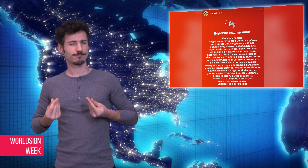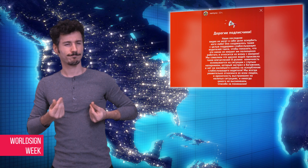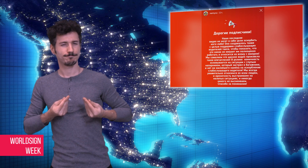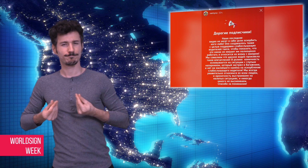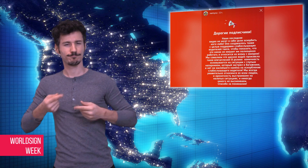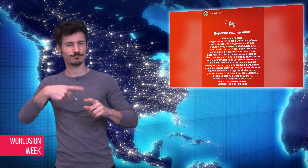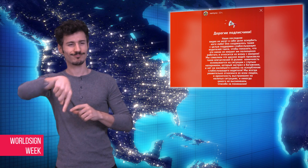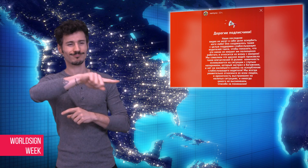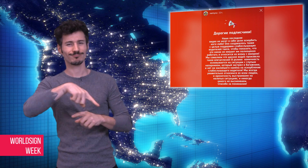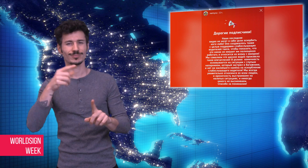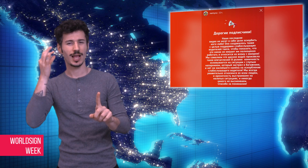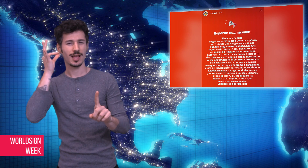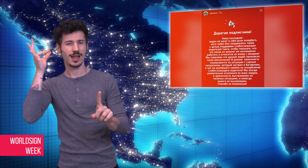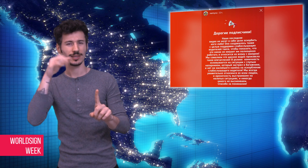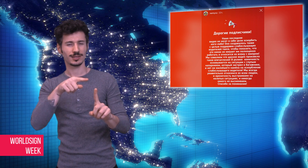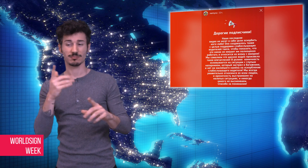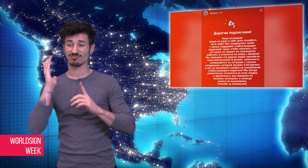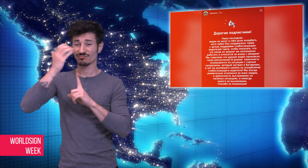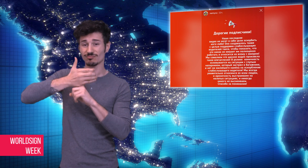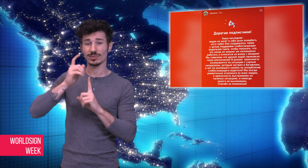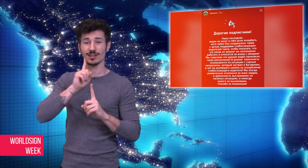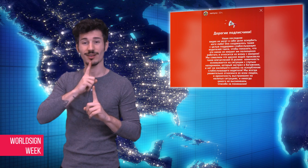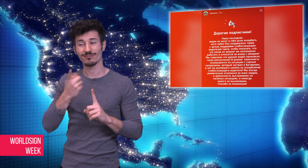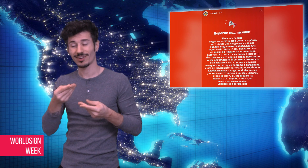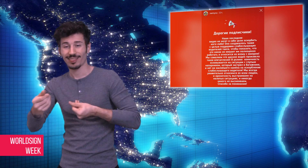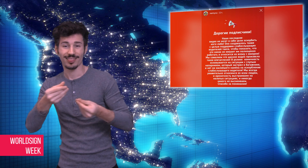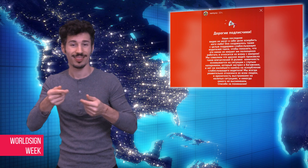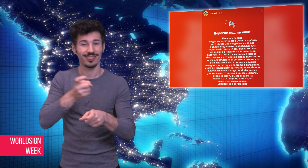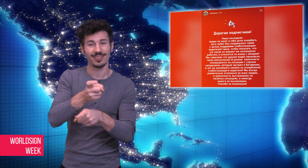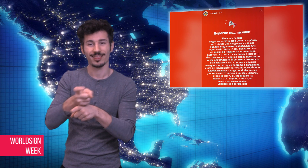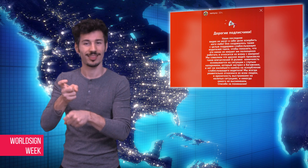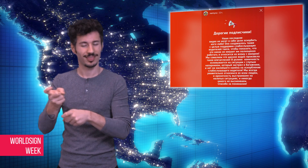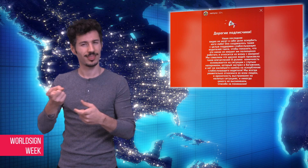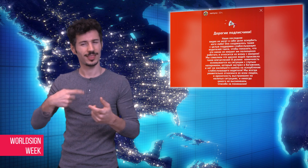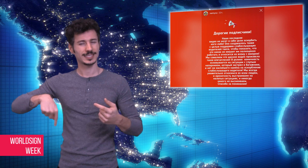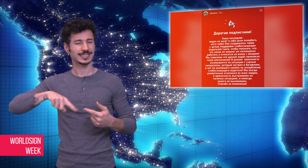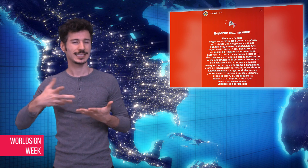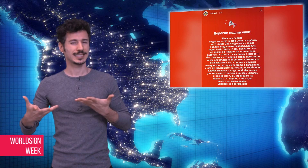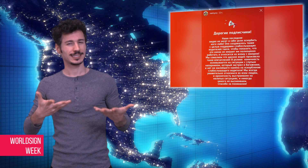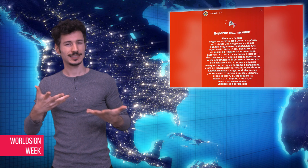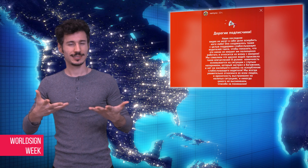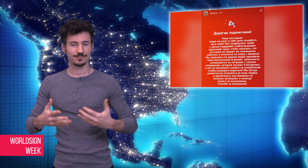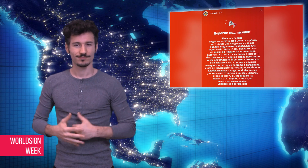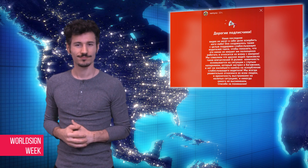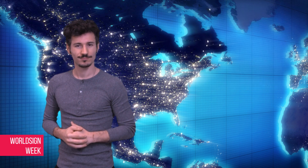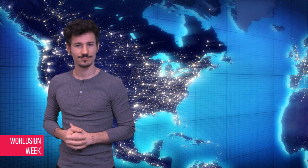hearing people pretending to be Deaf and pulling pranks.